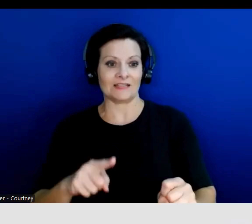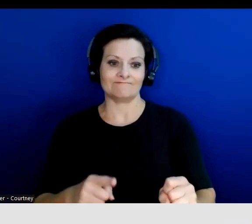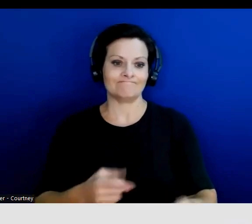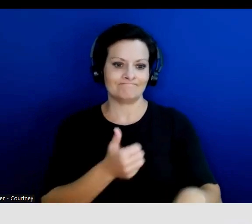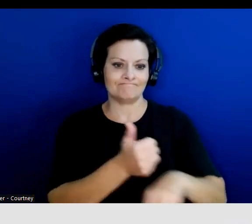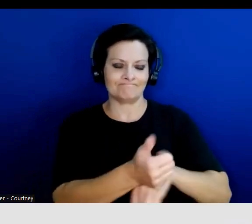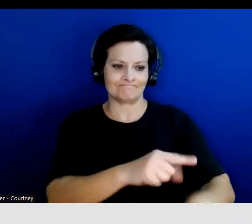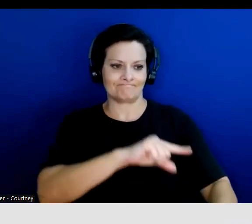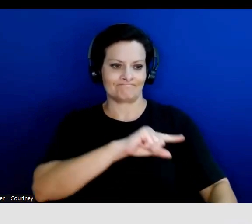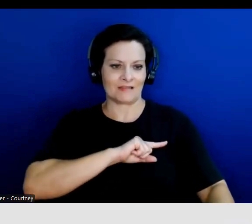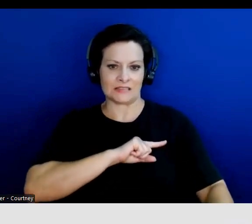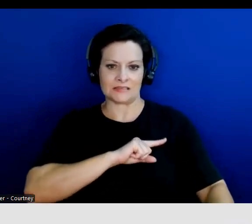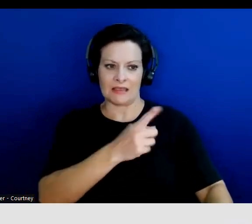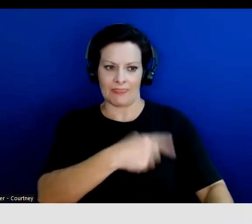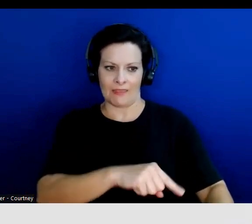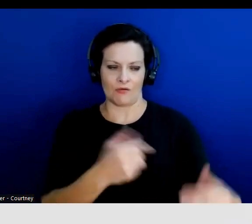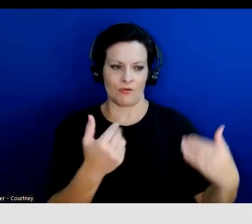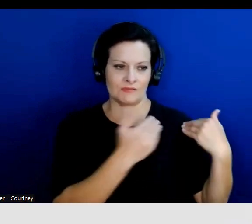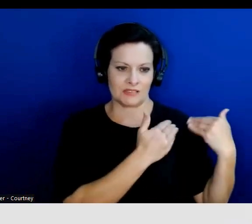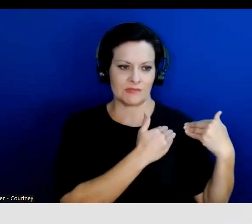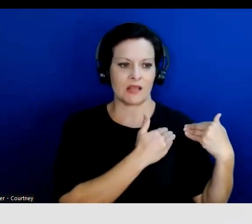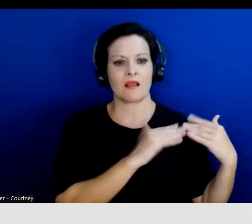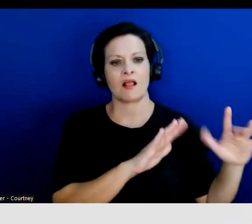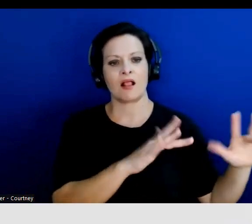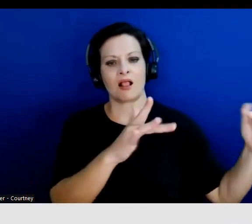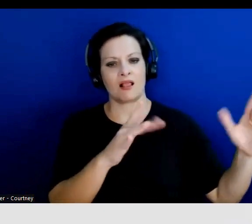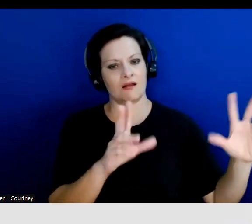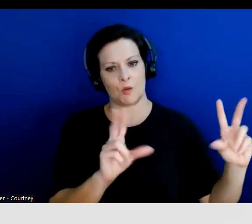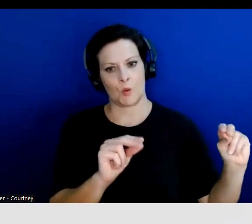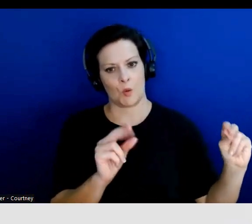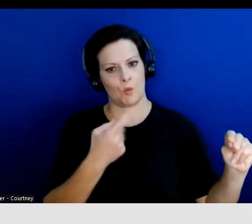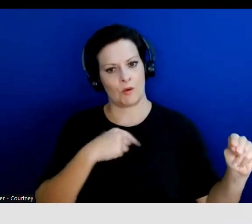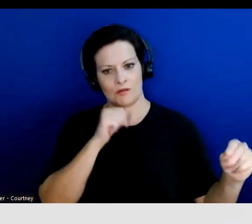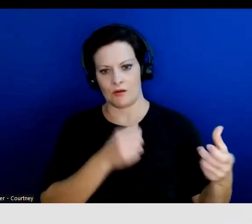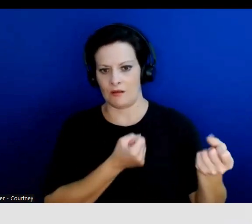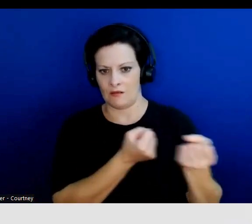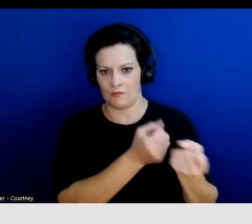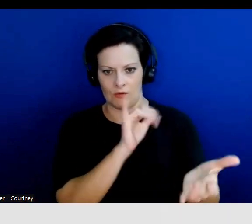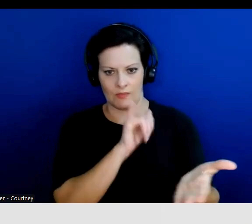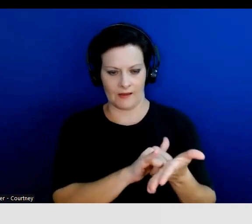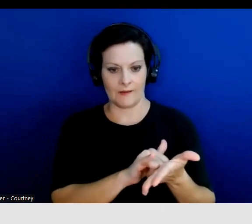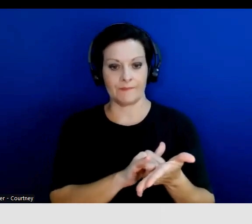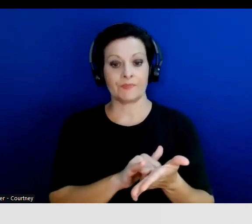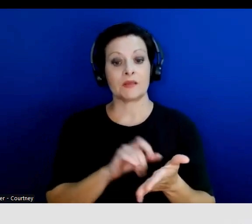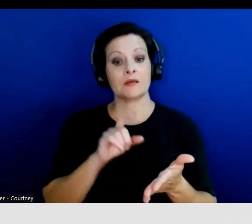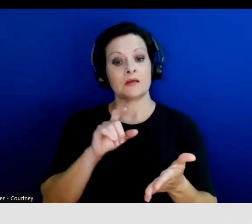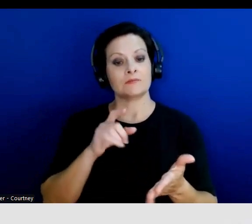For example, a program may create a safety plan without considering how a survivor’s disability